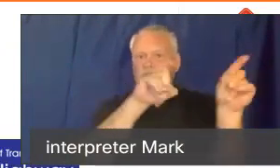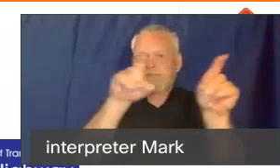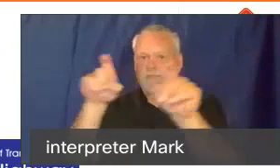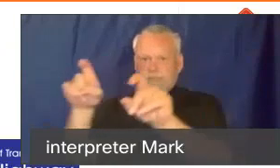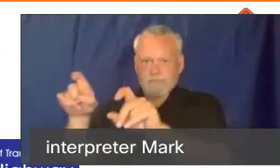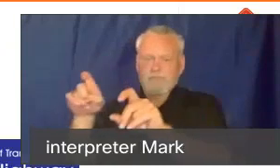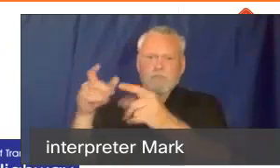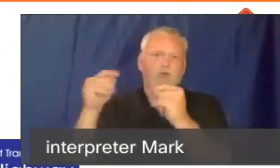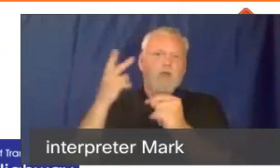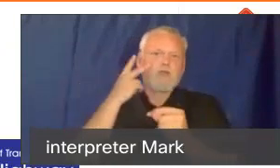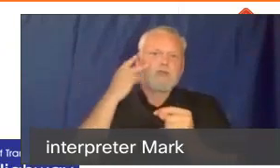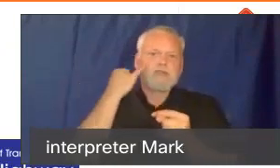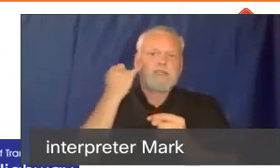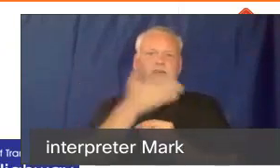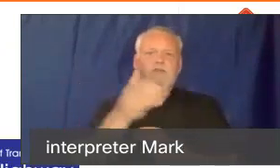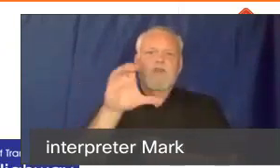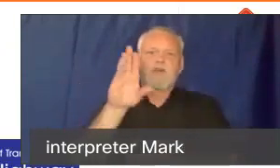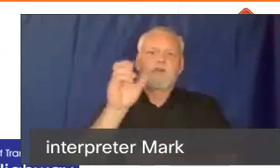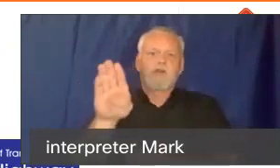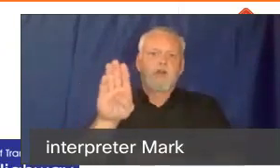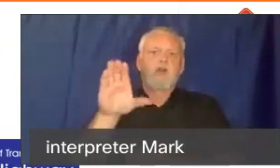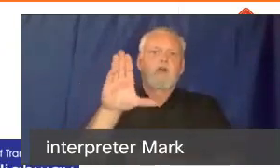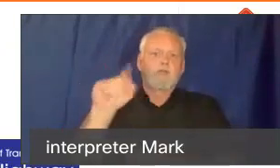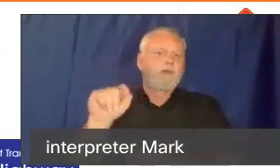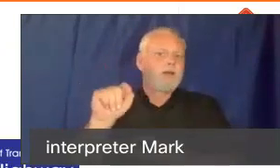See, if there was like, Coca is usable now and our business.